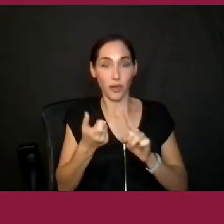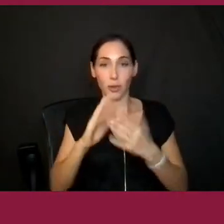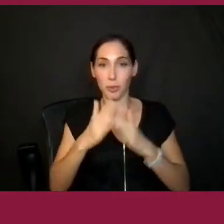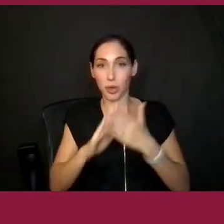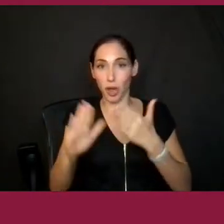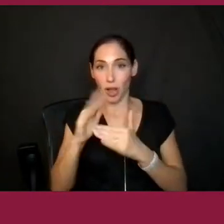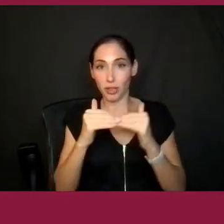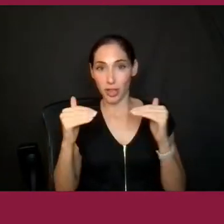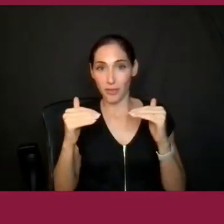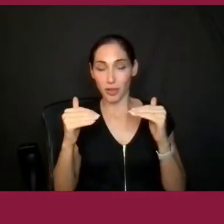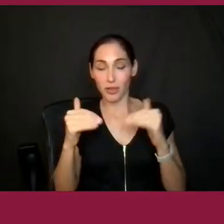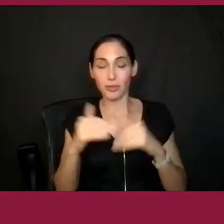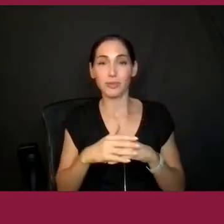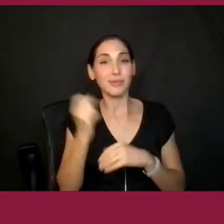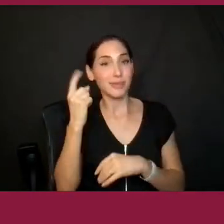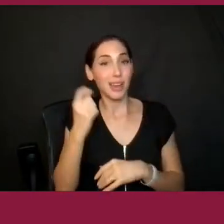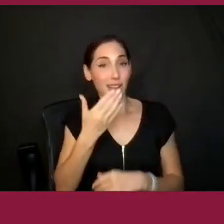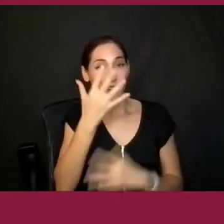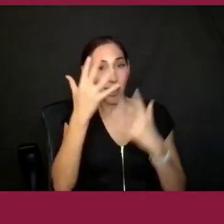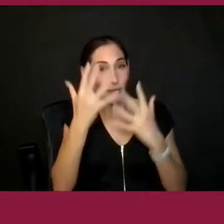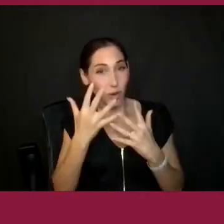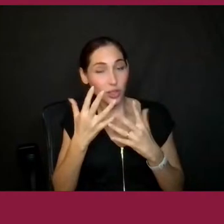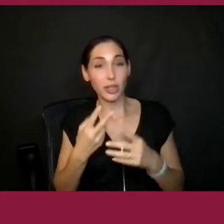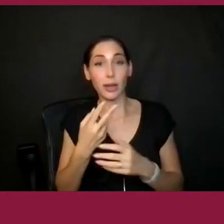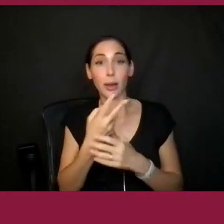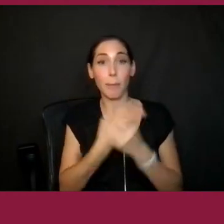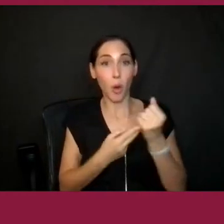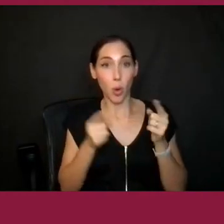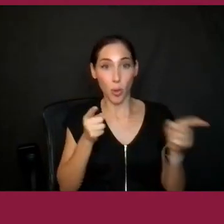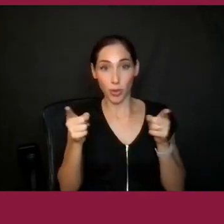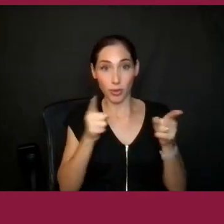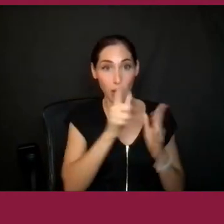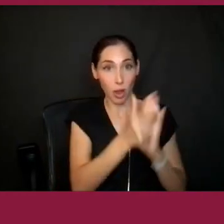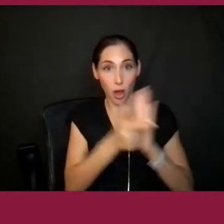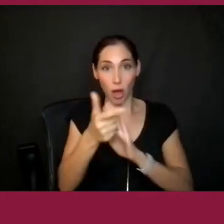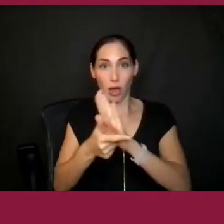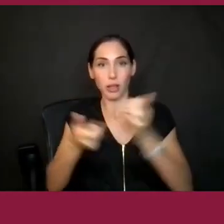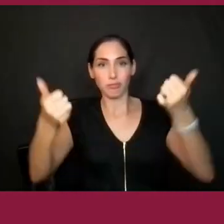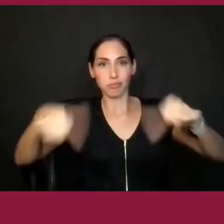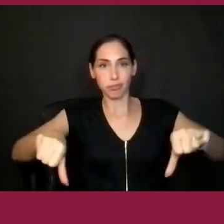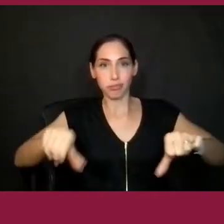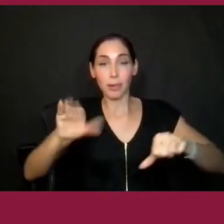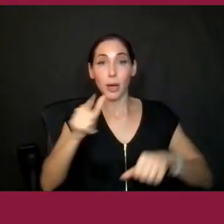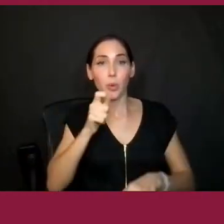vetoed by this governor. Uh, Senator Roth was one of the authors.